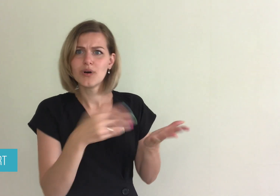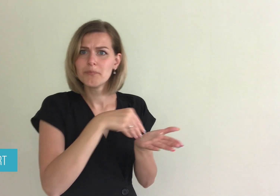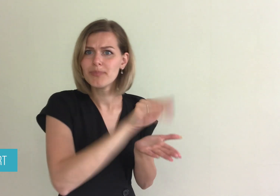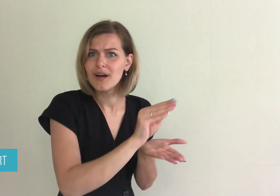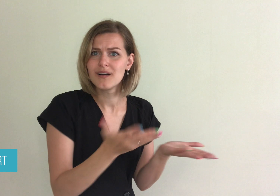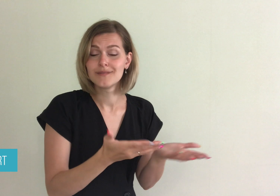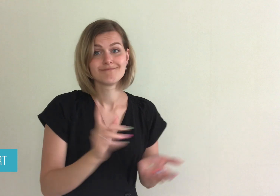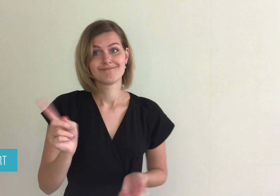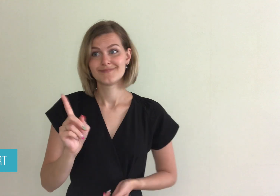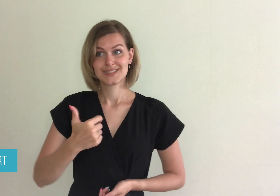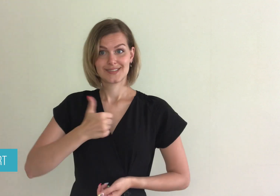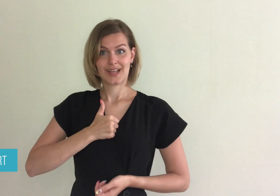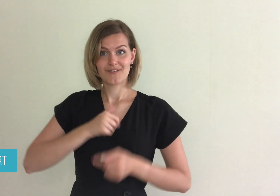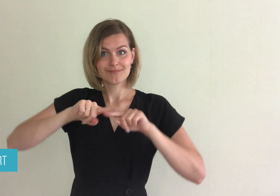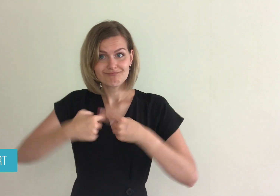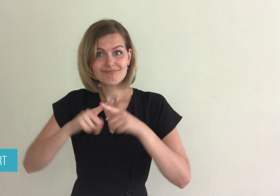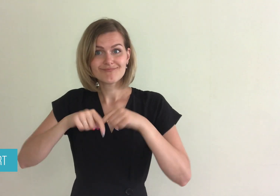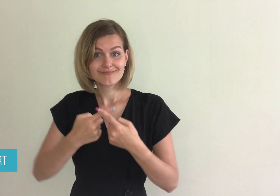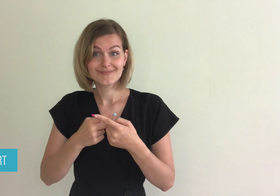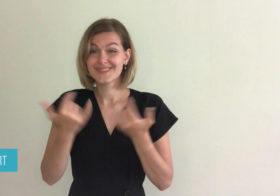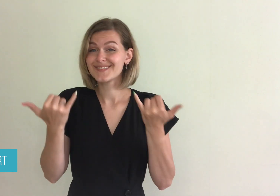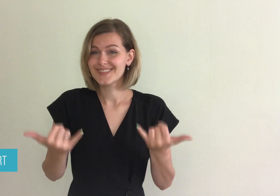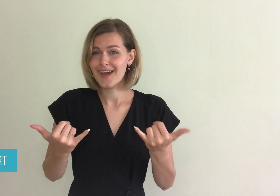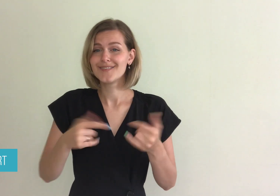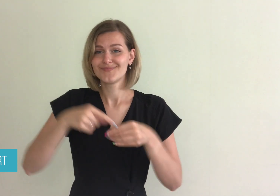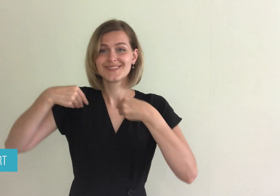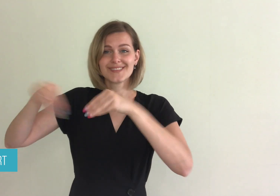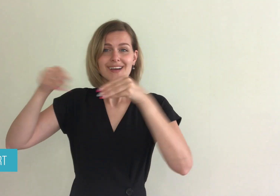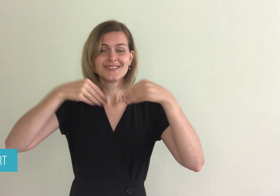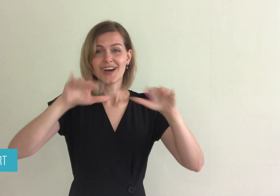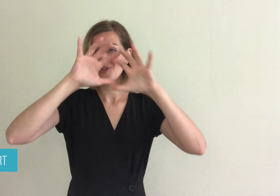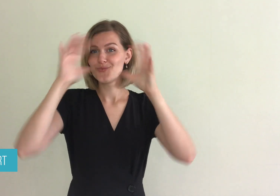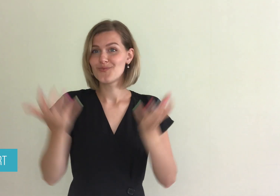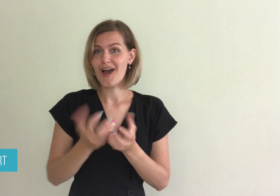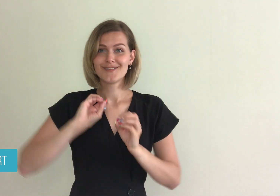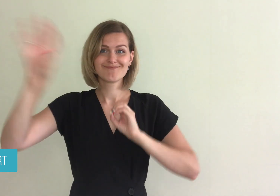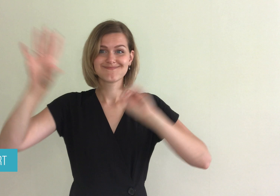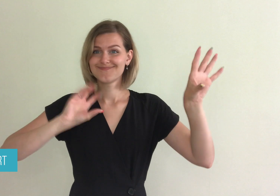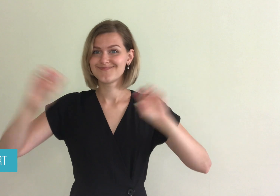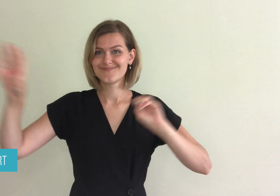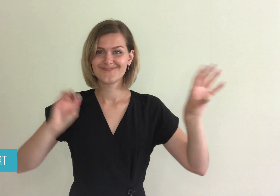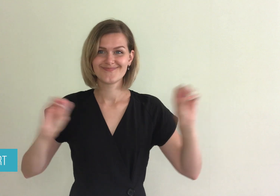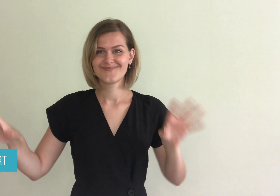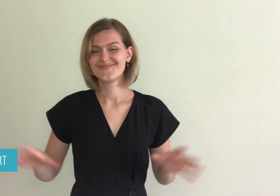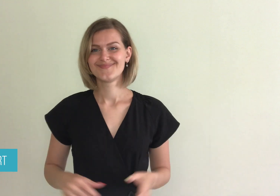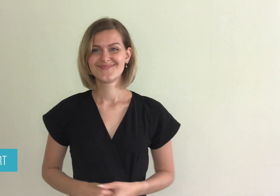she bought her purses. She tells them that she made it herself! She now ships her bags all over the world.